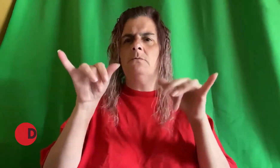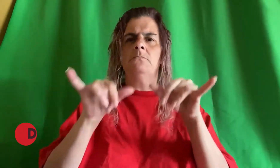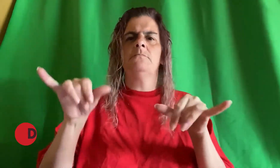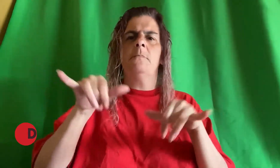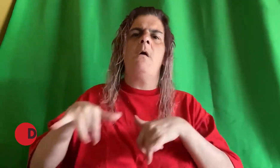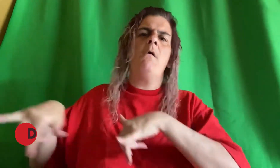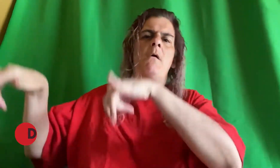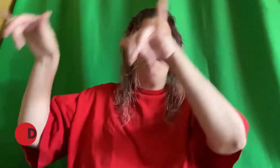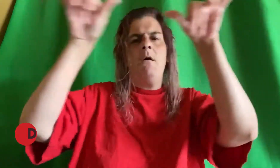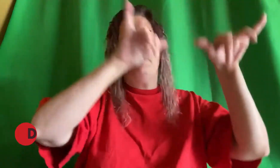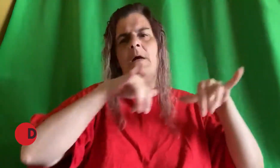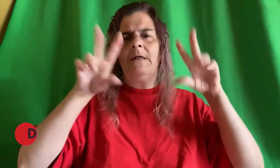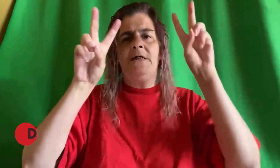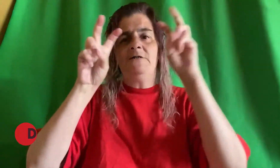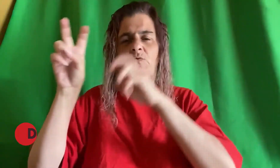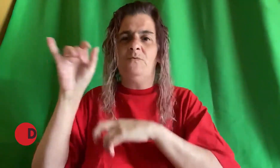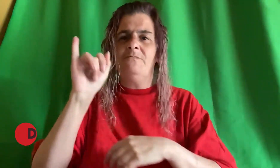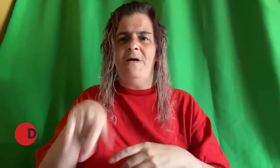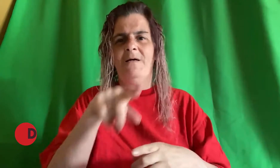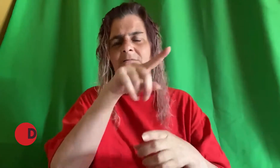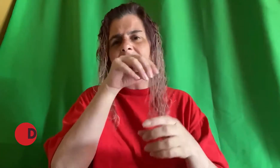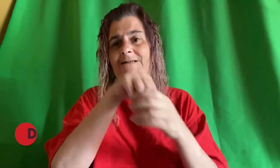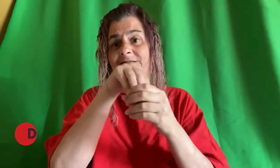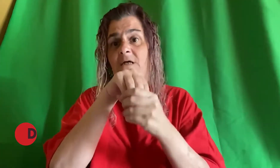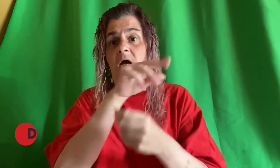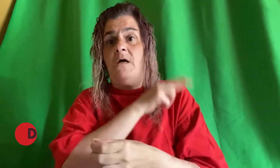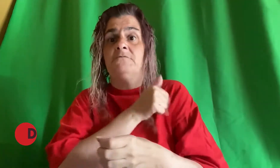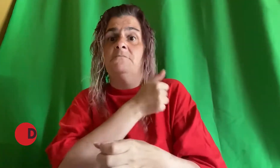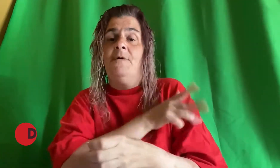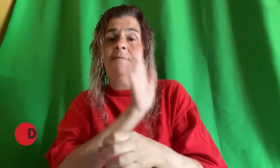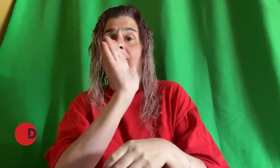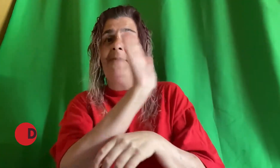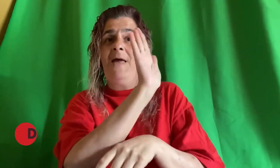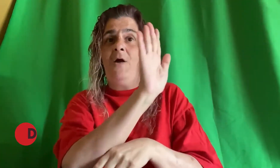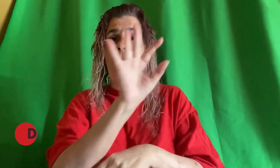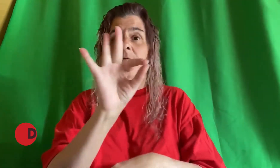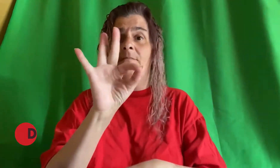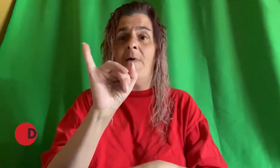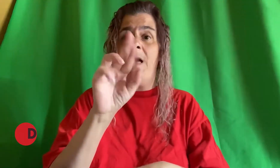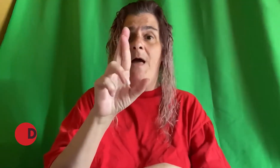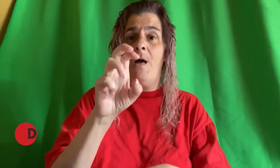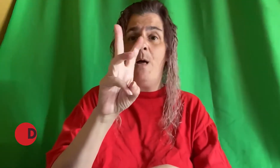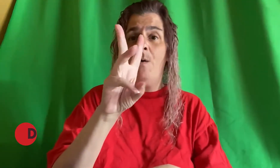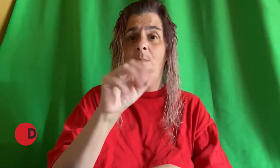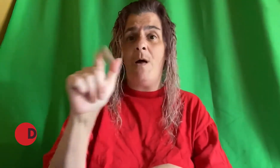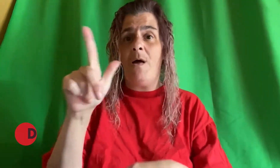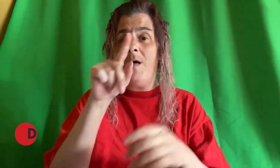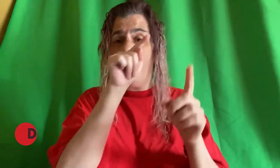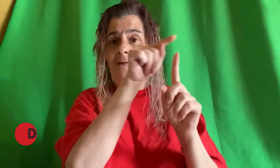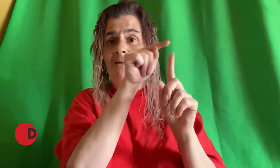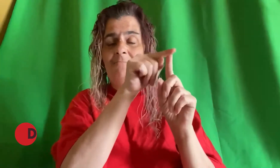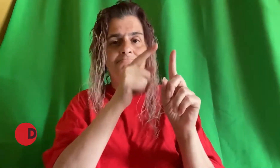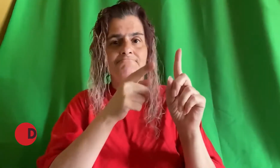say much but know we have heard of issues in hospitals with their firewalls which